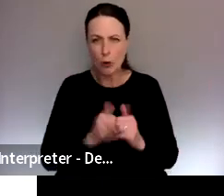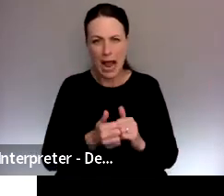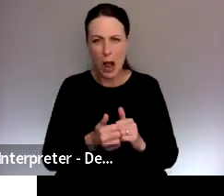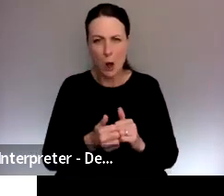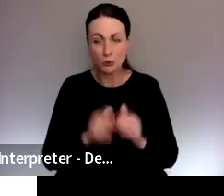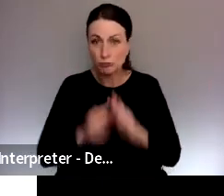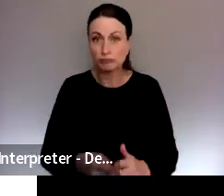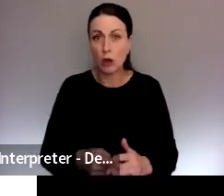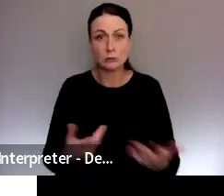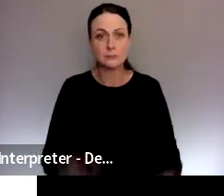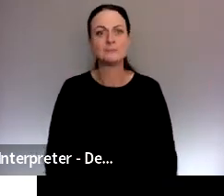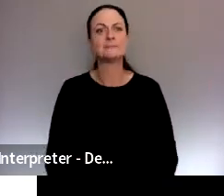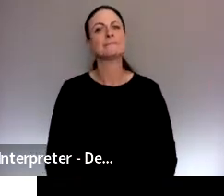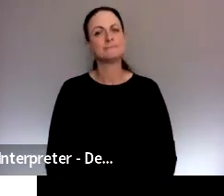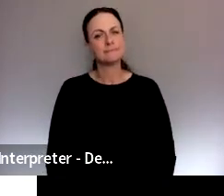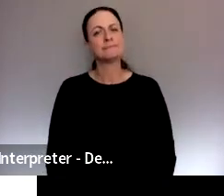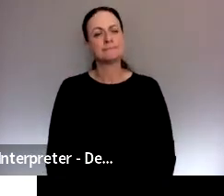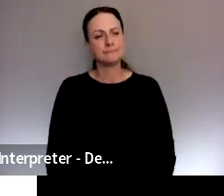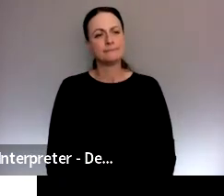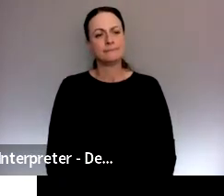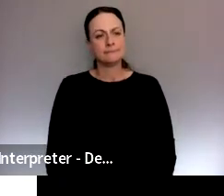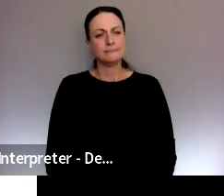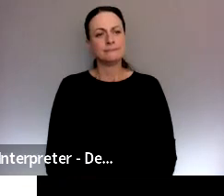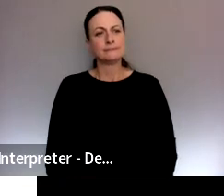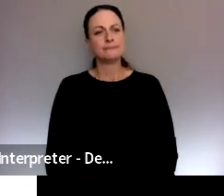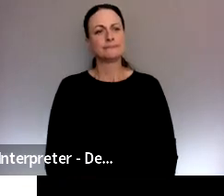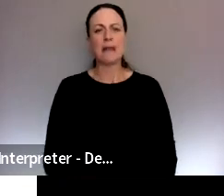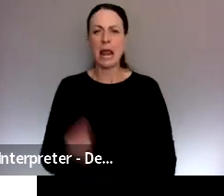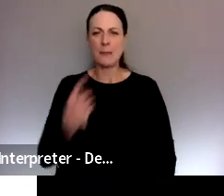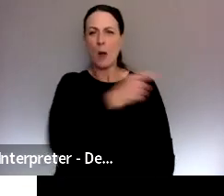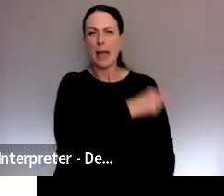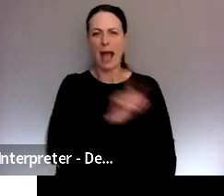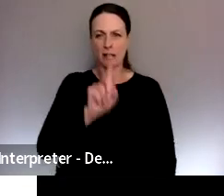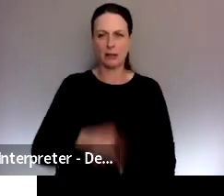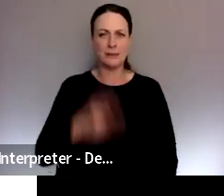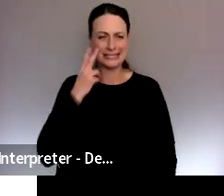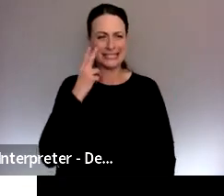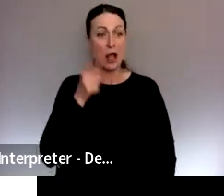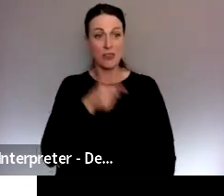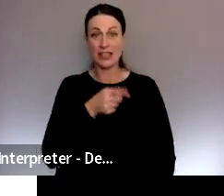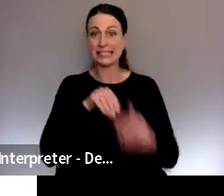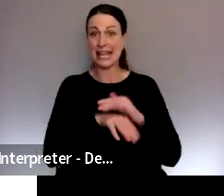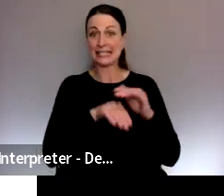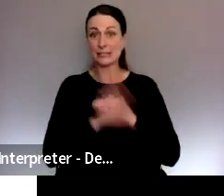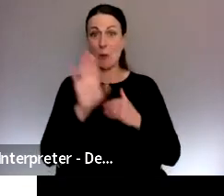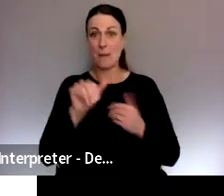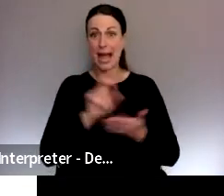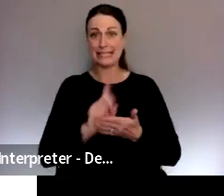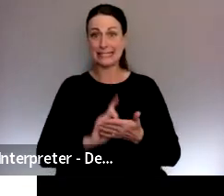or how to kick that off. Lynn: Yeah, let's see if it works. This Accessible by Design,